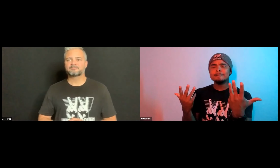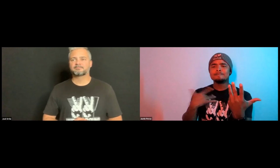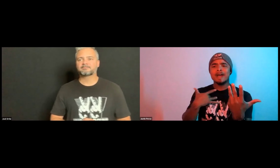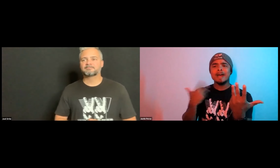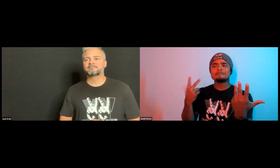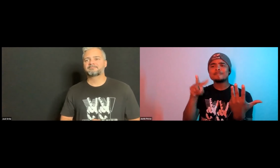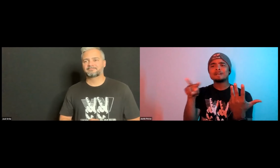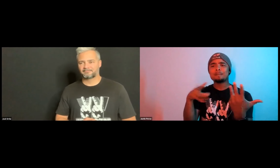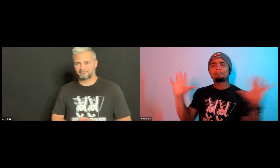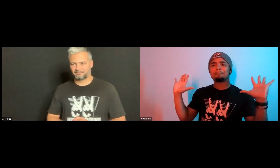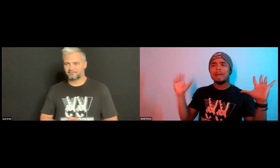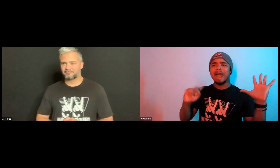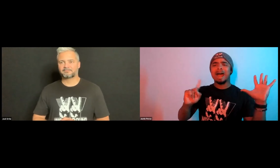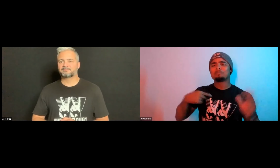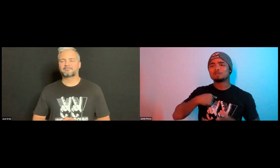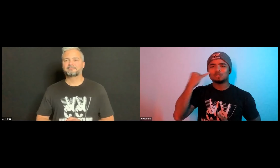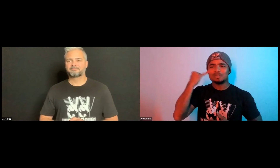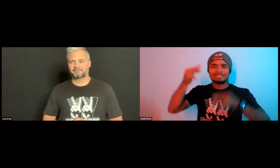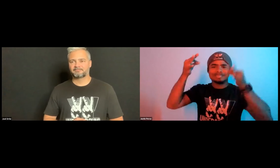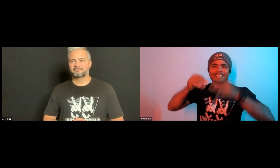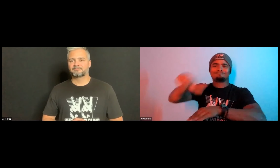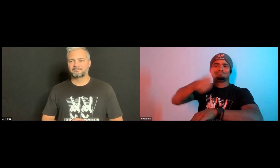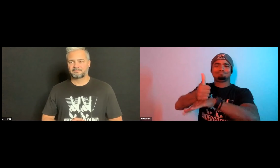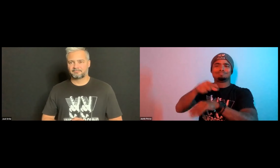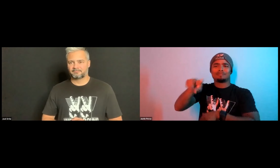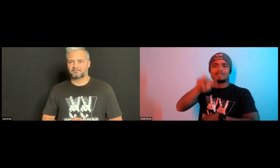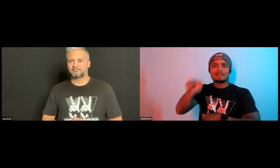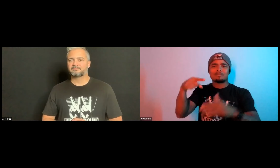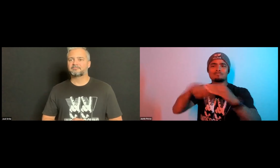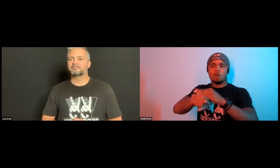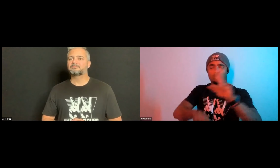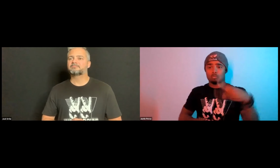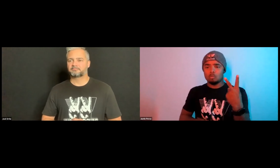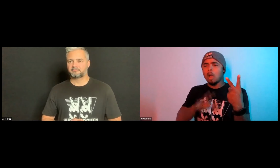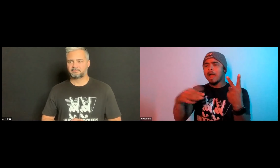We felt VV vanished so Joel and I decided to establish VV Underground.